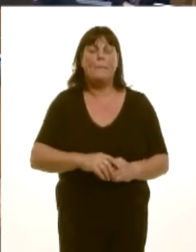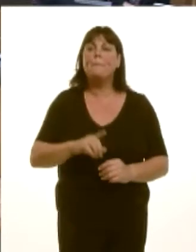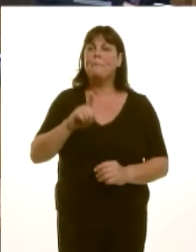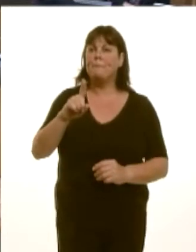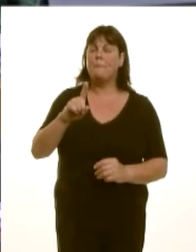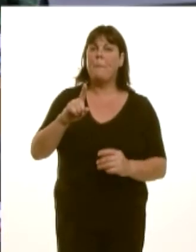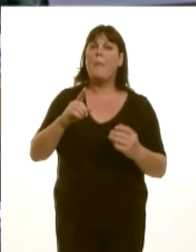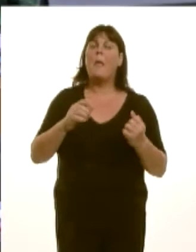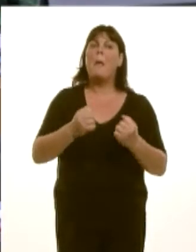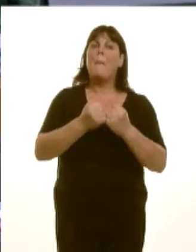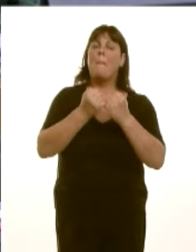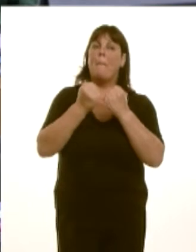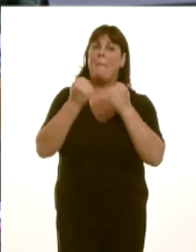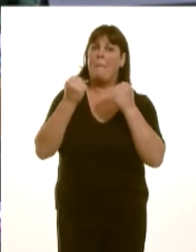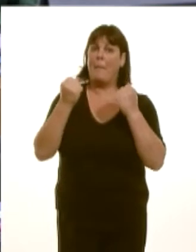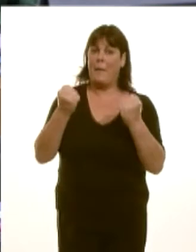That means that the Wales Bill must progress through Parliament.